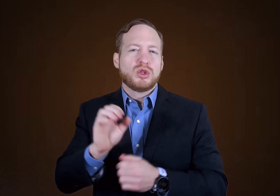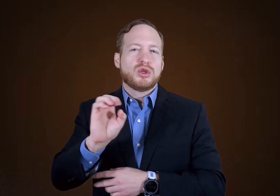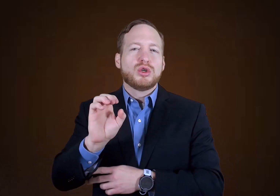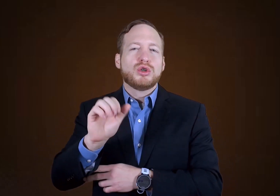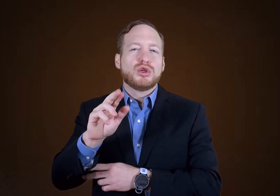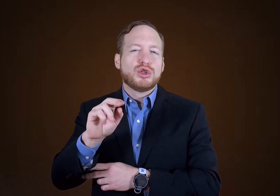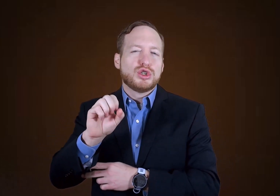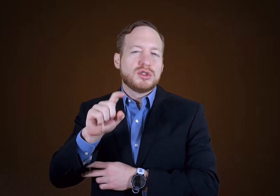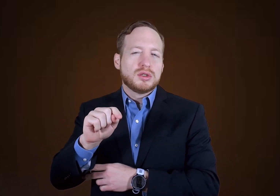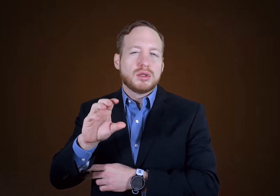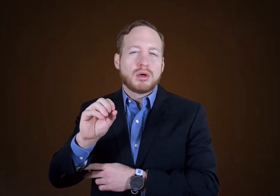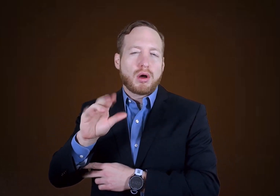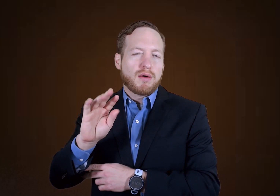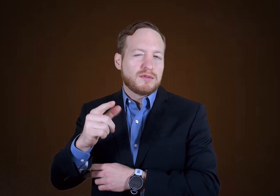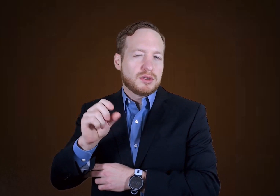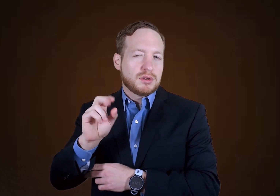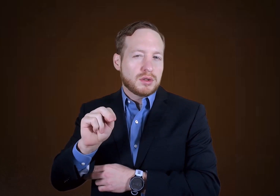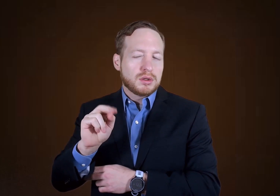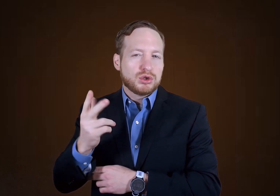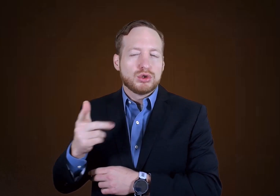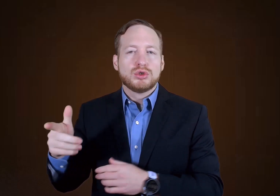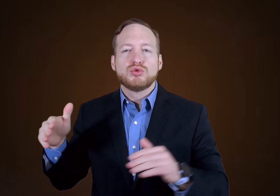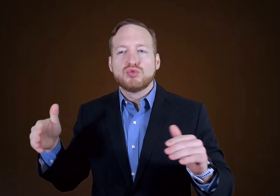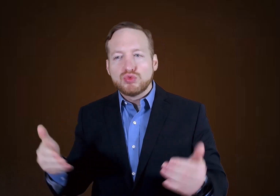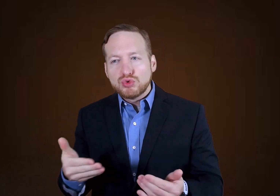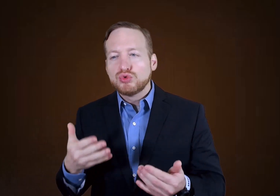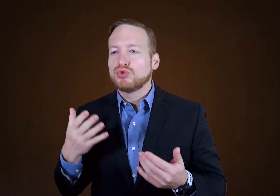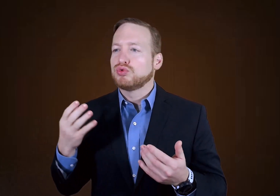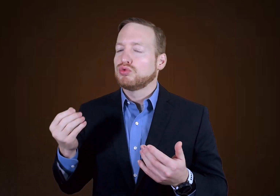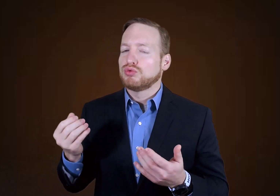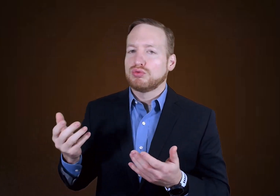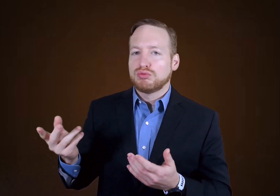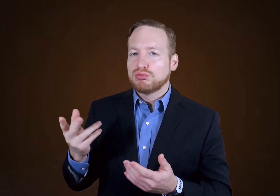Morales she'll be having a conversation with Earnest Covington III